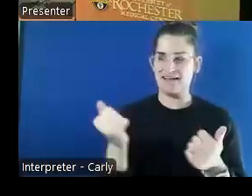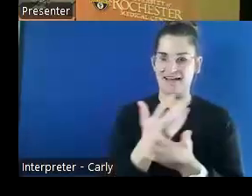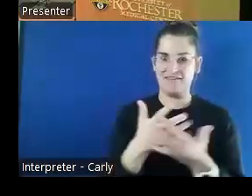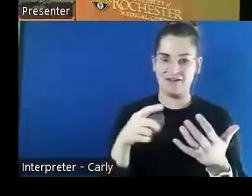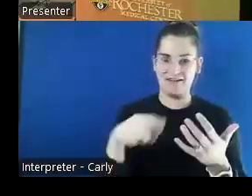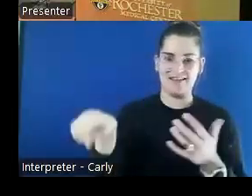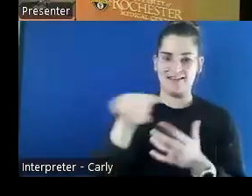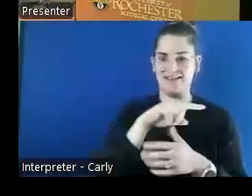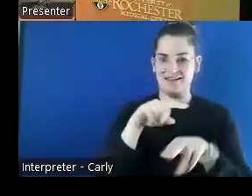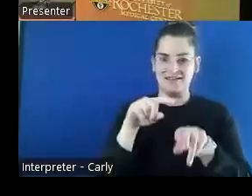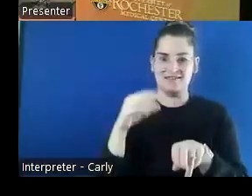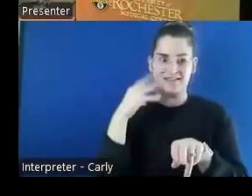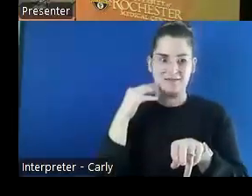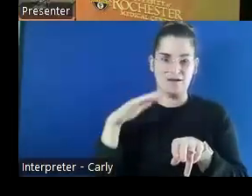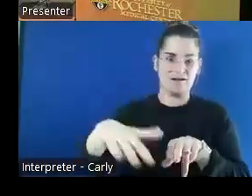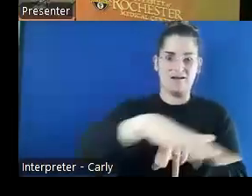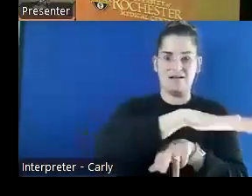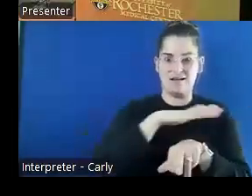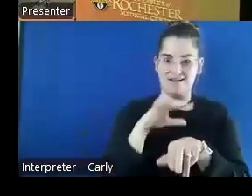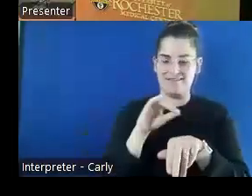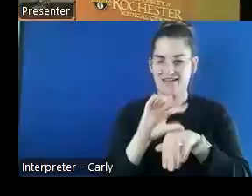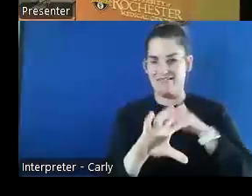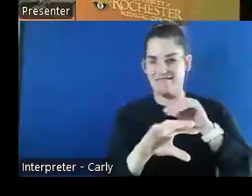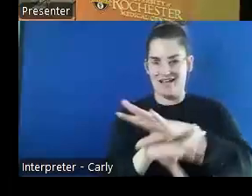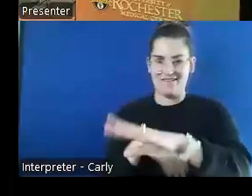hospital to get discharged hopefully in better care so the average person who comes to us at